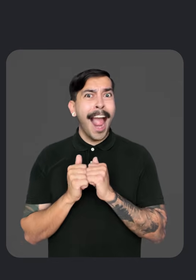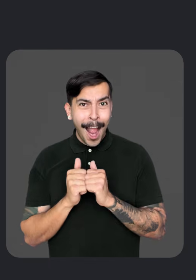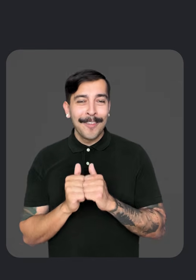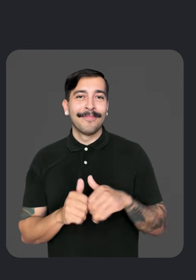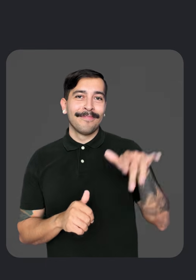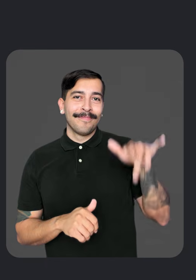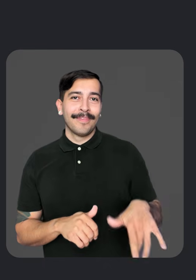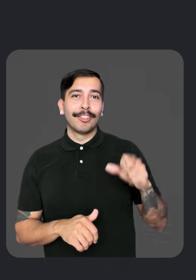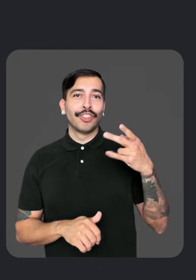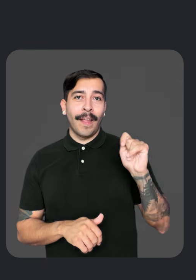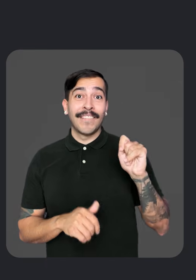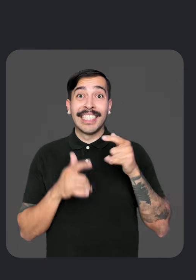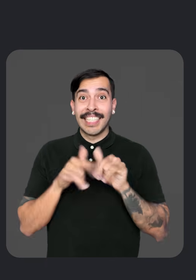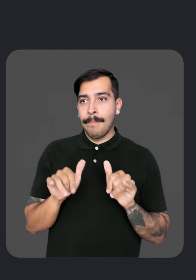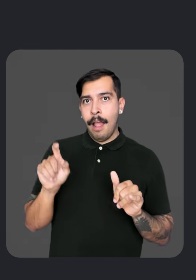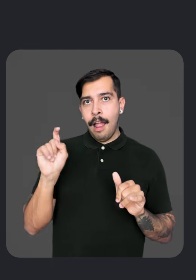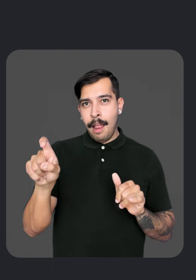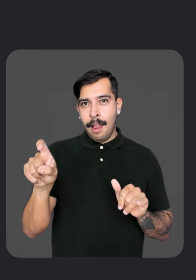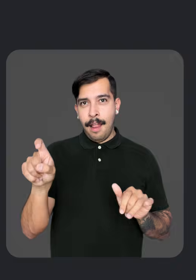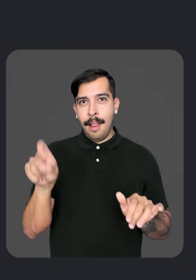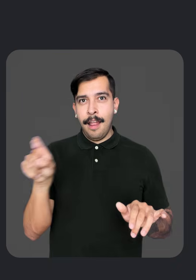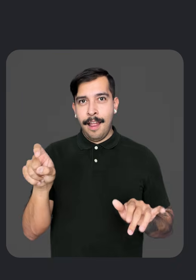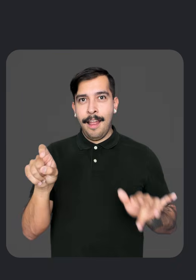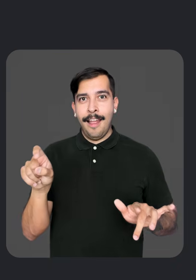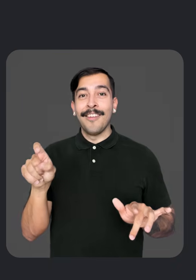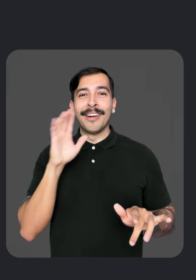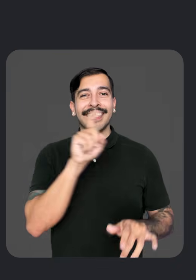by holding down the “Shift” key while moving the caret over the desired text.